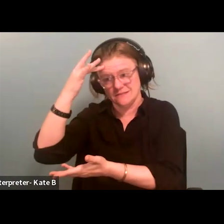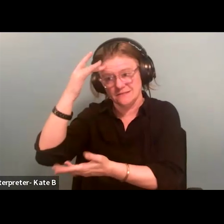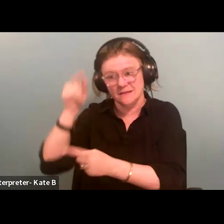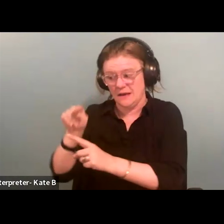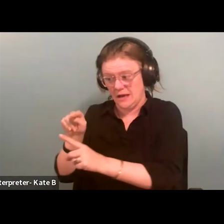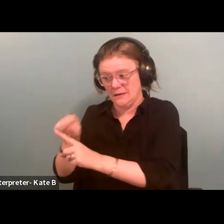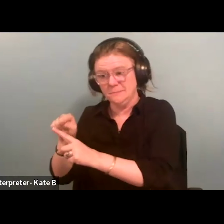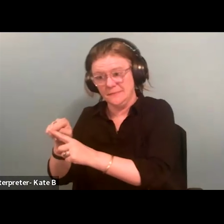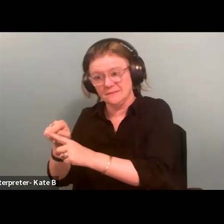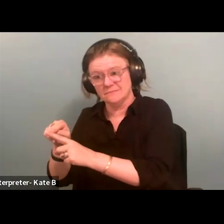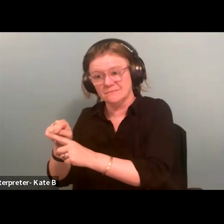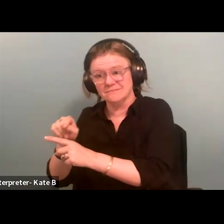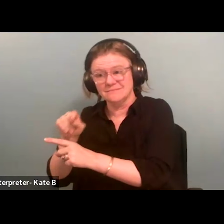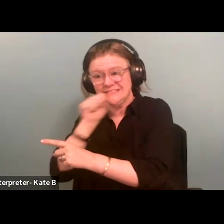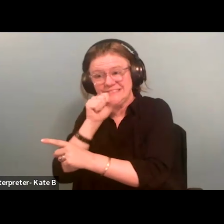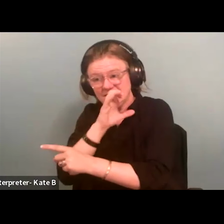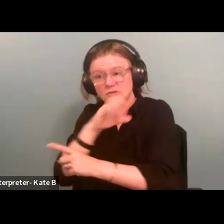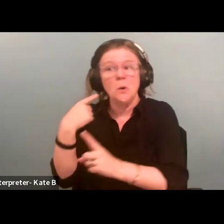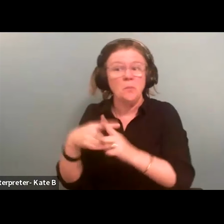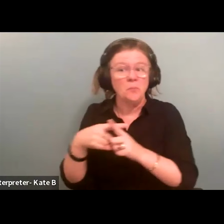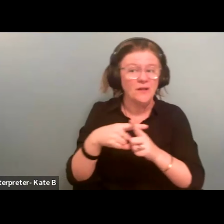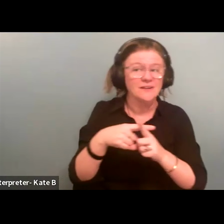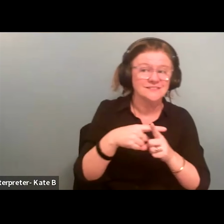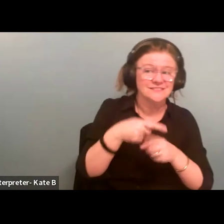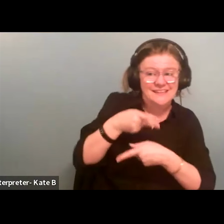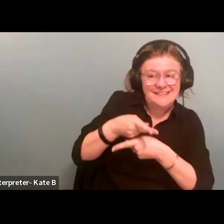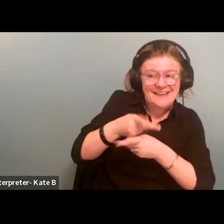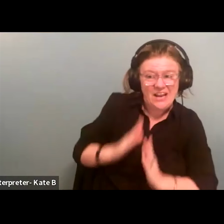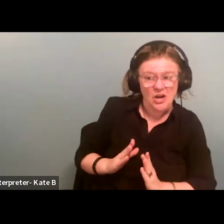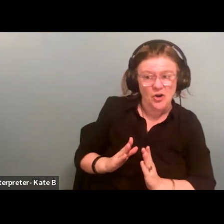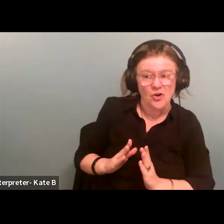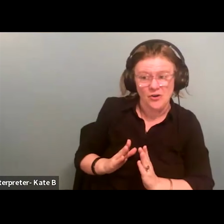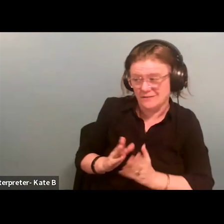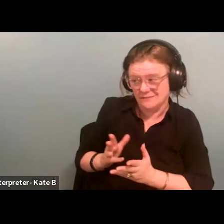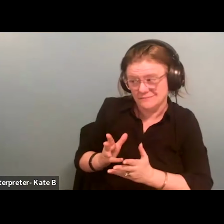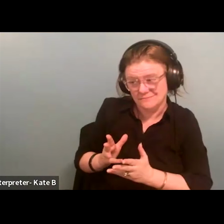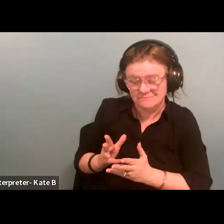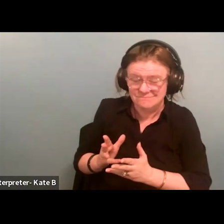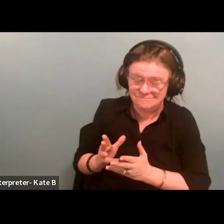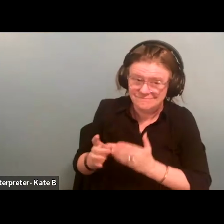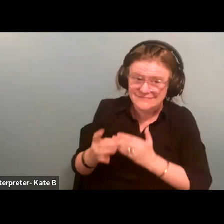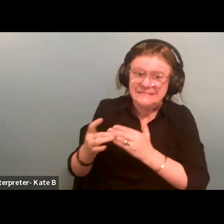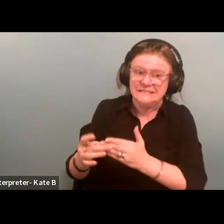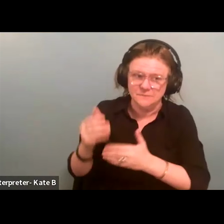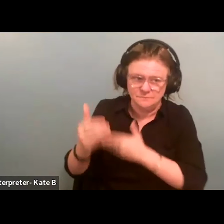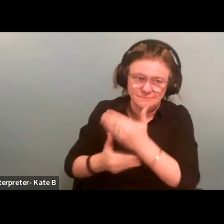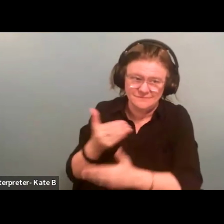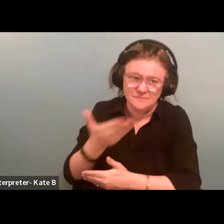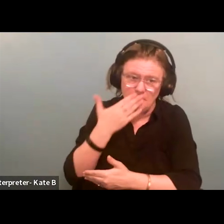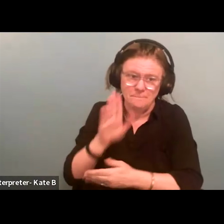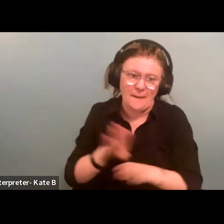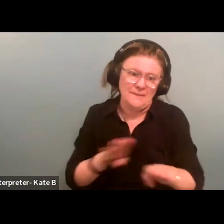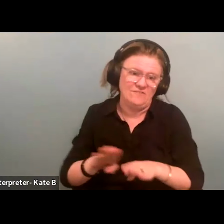but by the older adult can lead to bad actions.